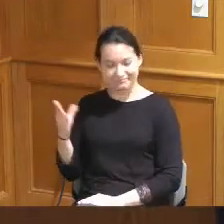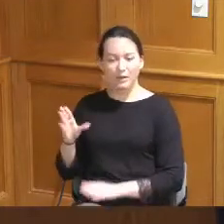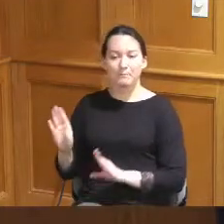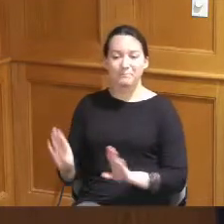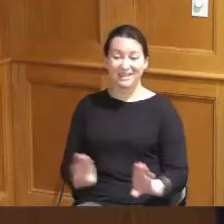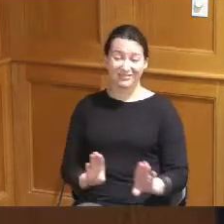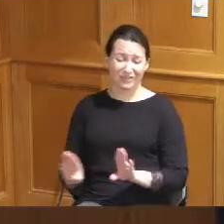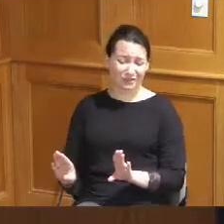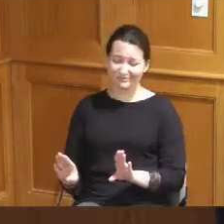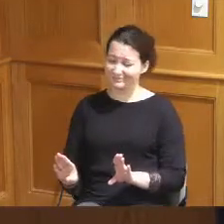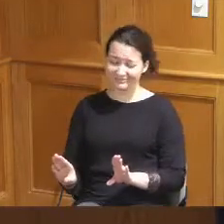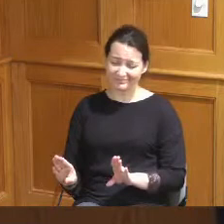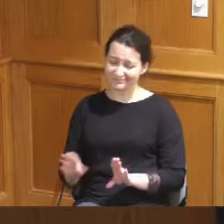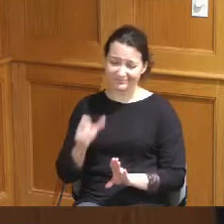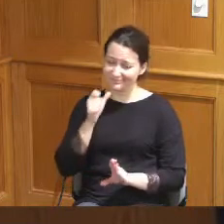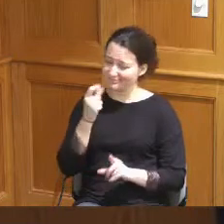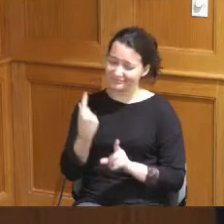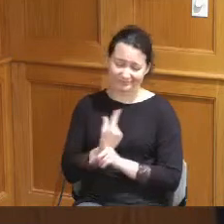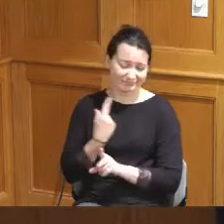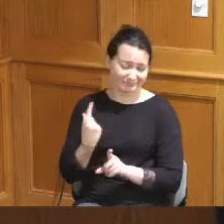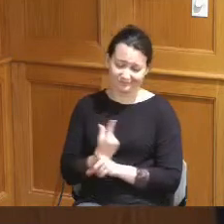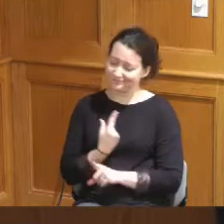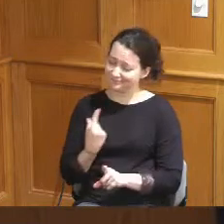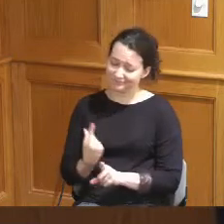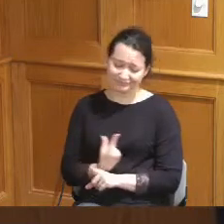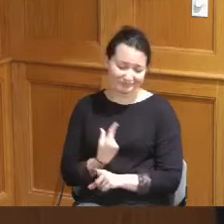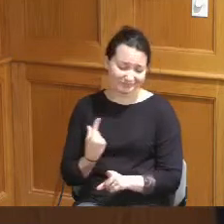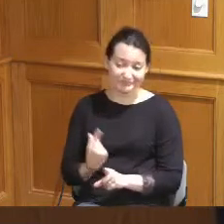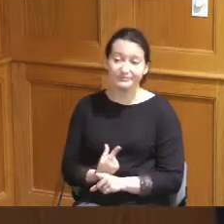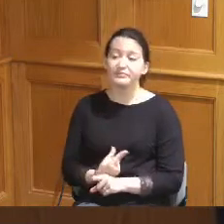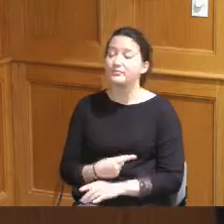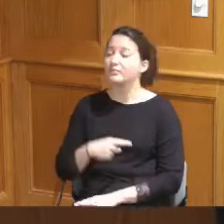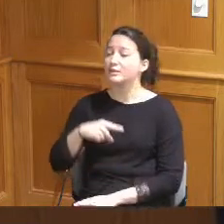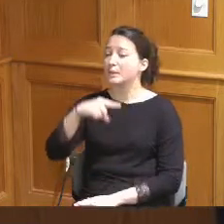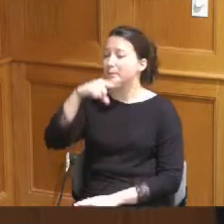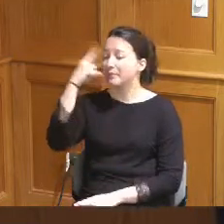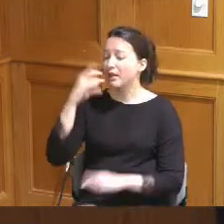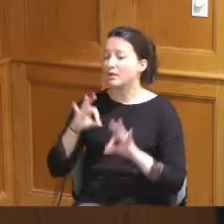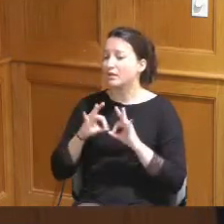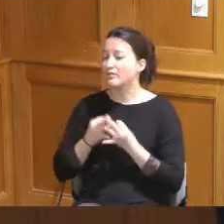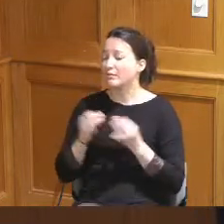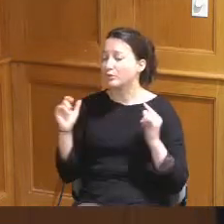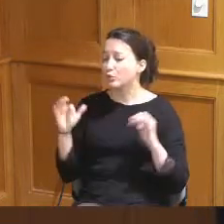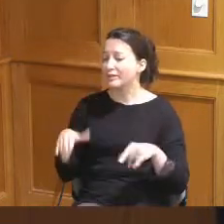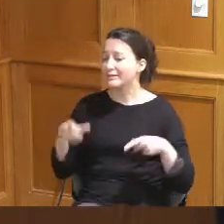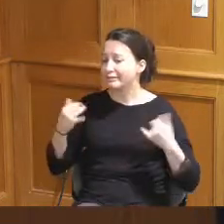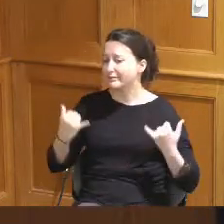we can't we can't have it I forgot to also say the black family reunion was this weekend I